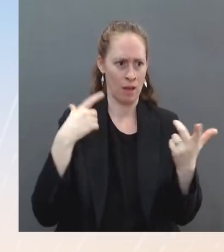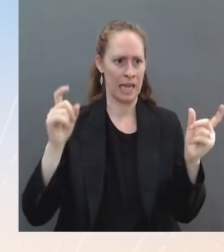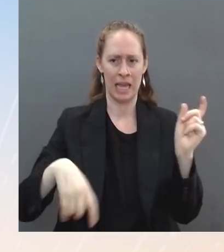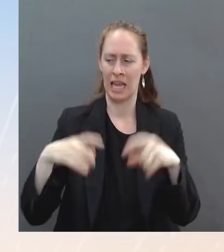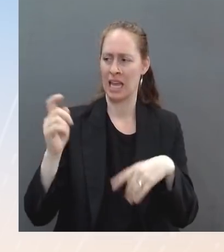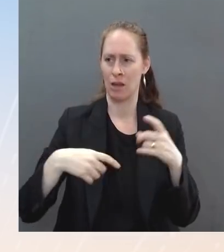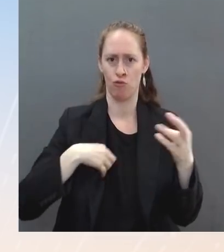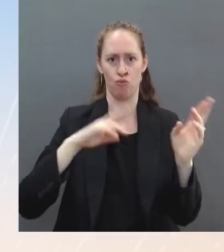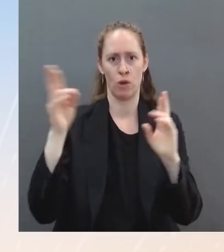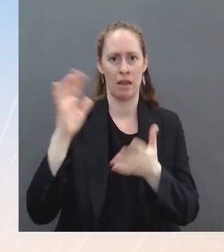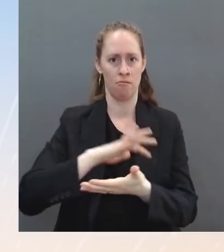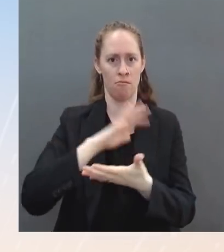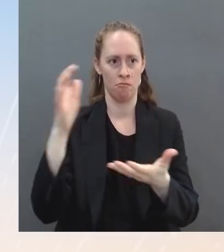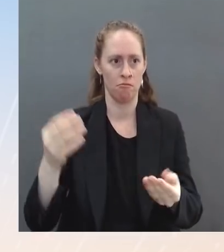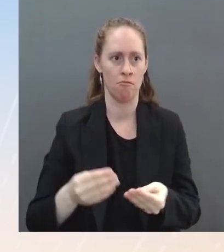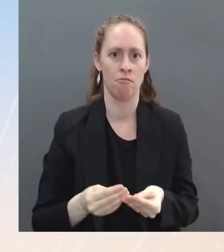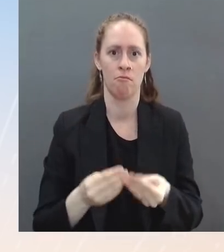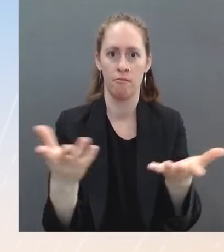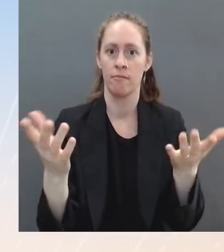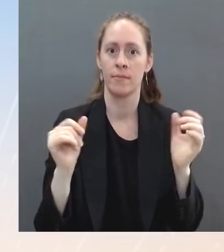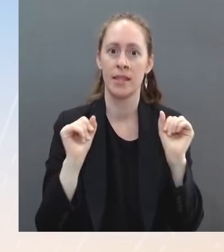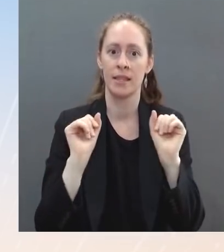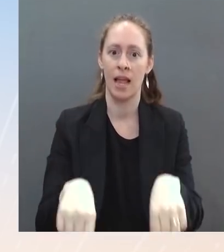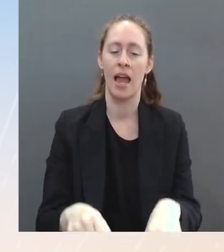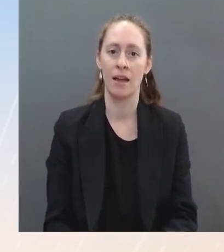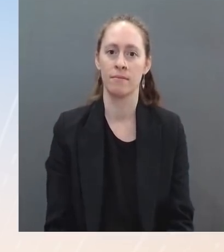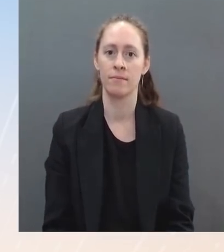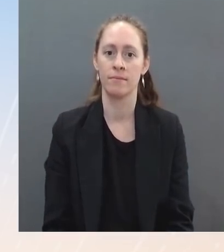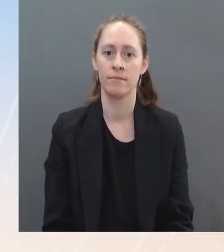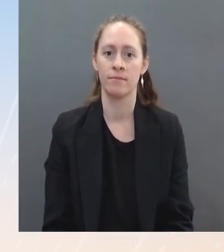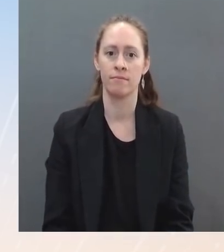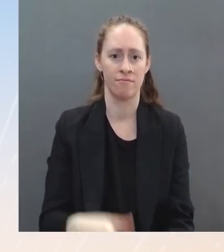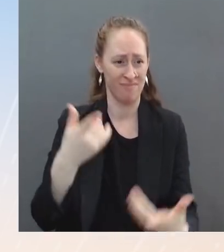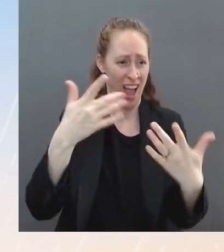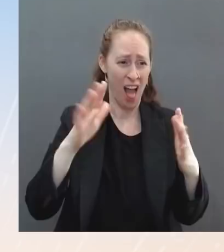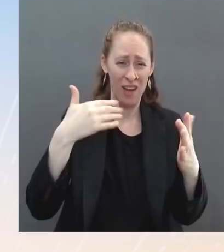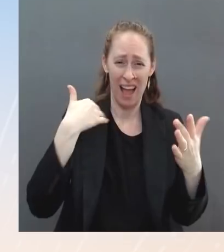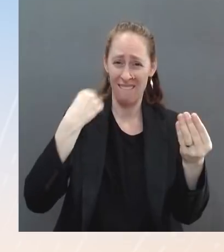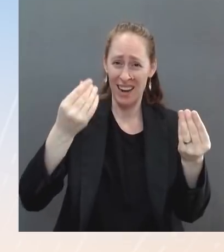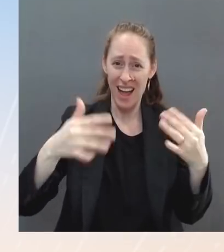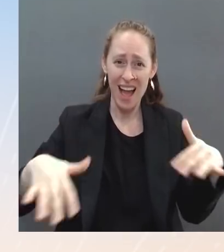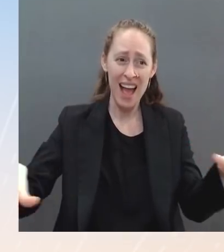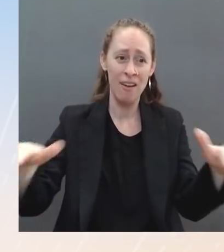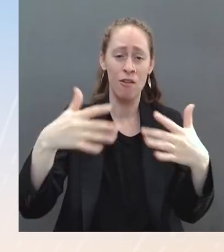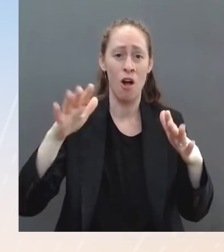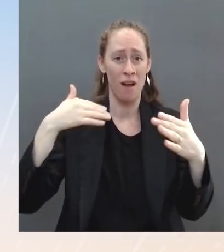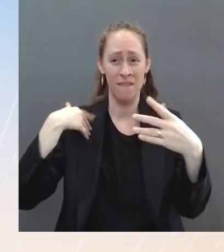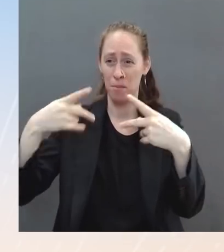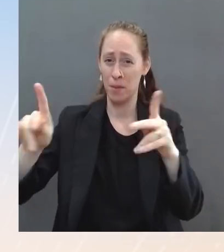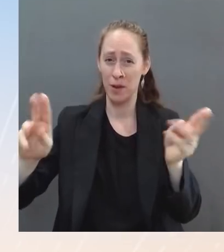that the leases have occurred, the permits have occurred, there's nothing more that needs to happen, we should be encouraging companies to operate.